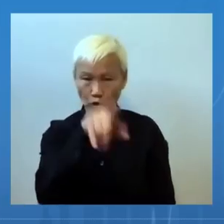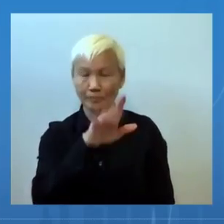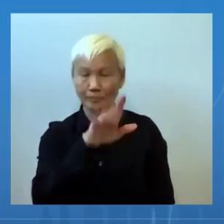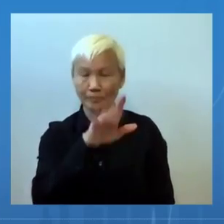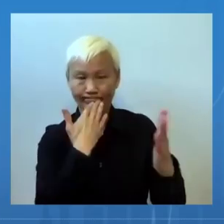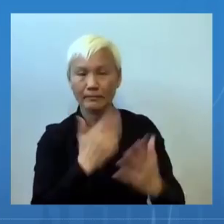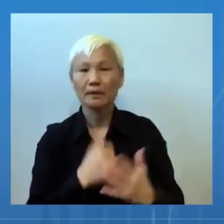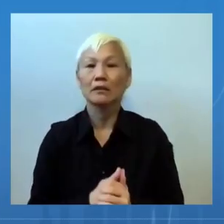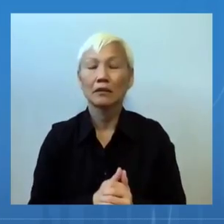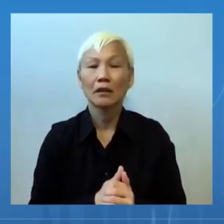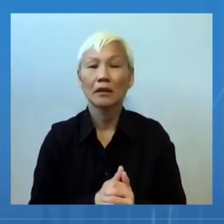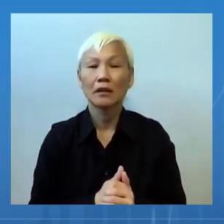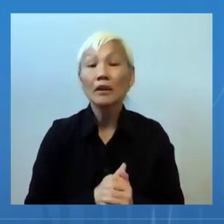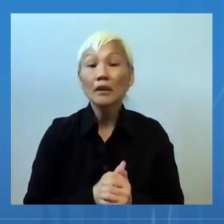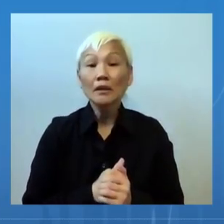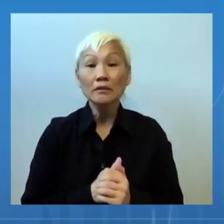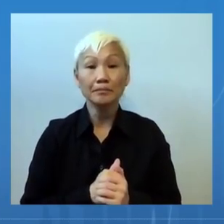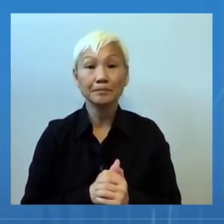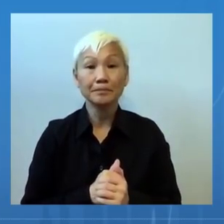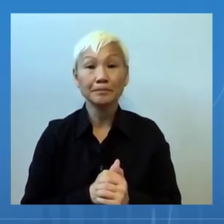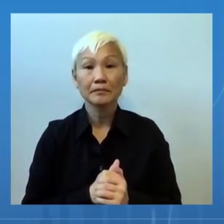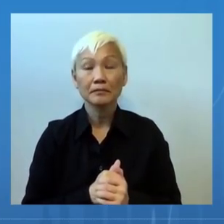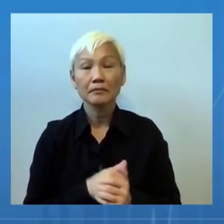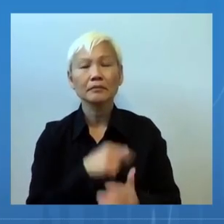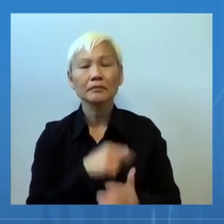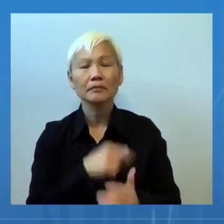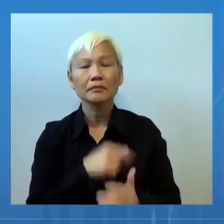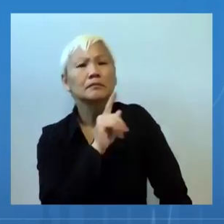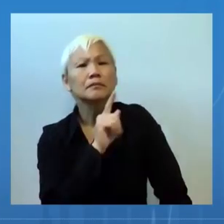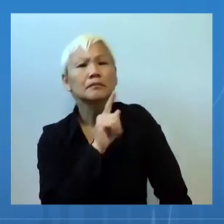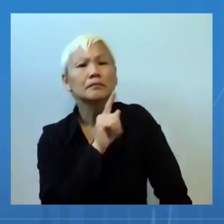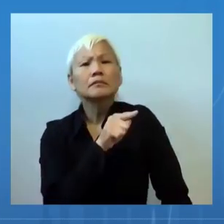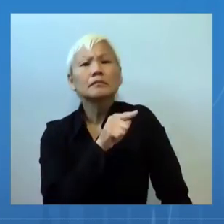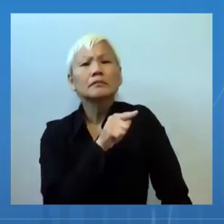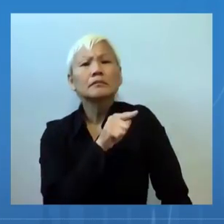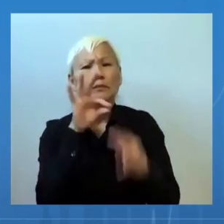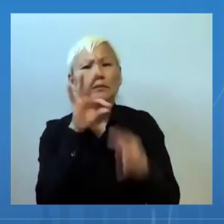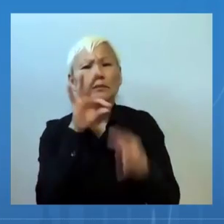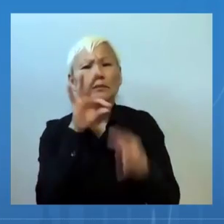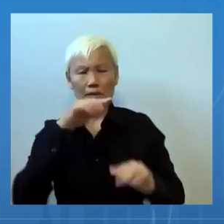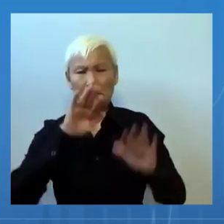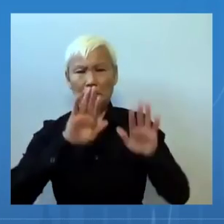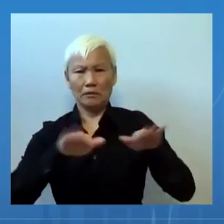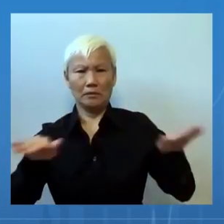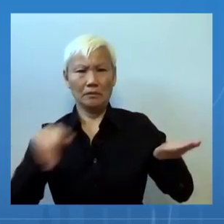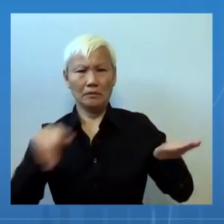The Press: Well, thanks. On kids, I'm wondering if you can tell us your thoughts about the